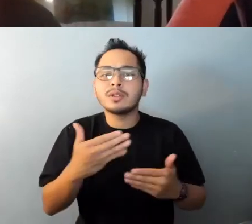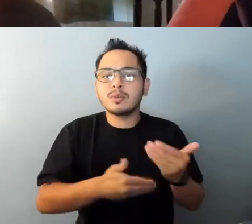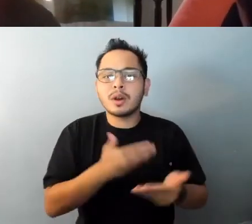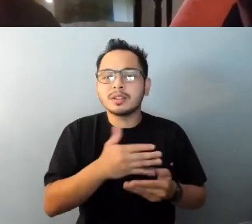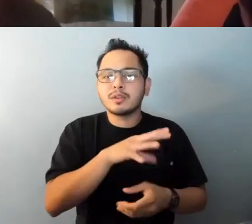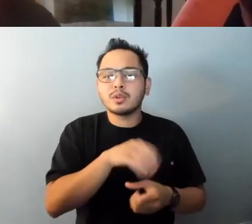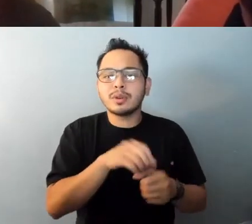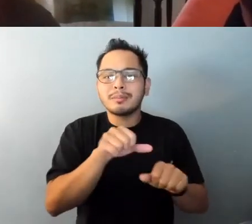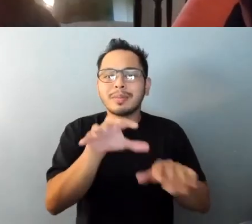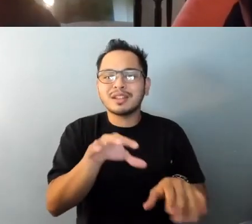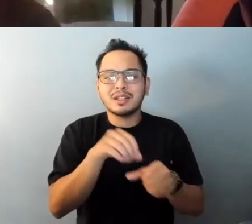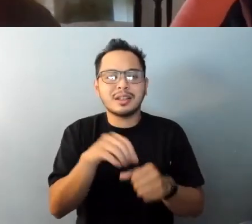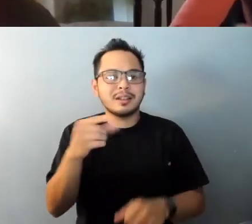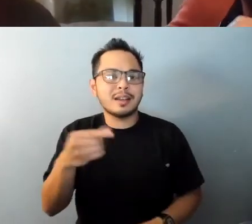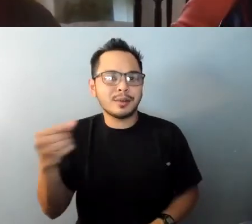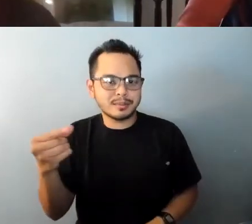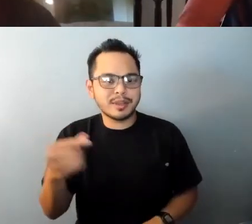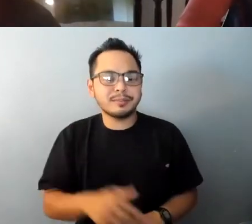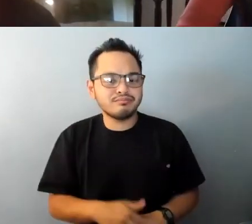including magic into the world of the great Gatsby and I am also curious what brought,